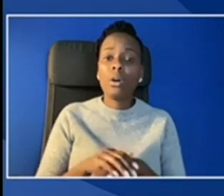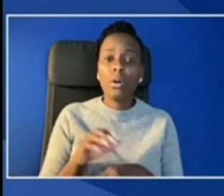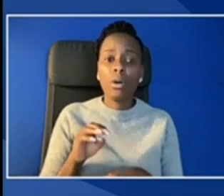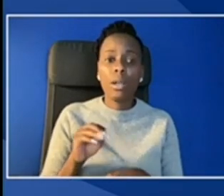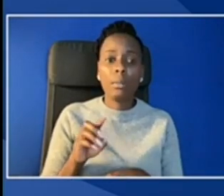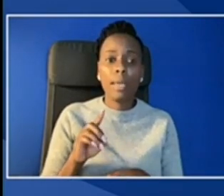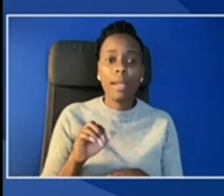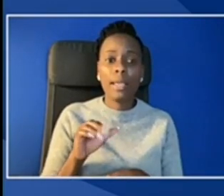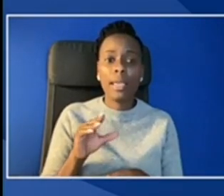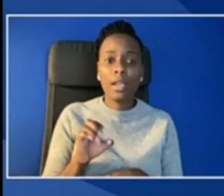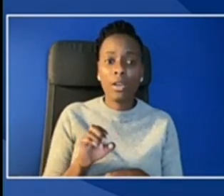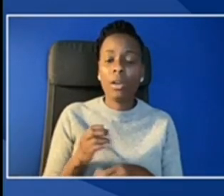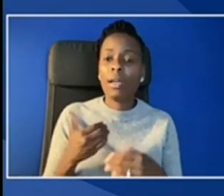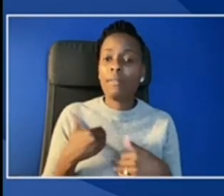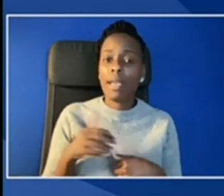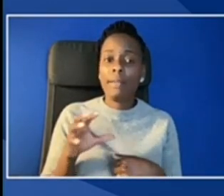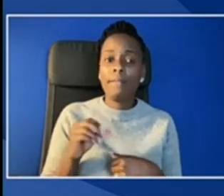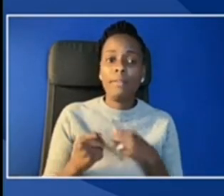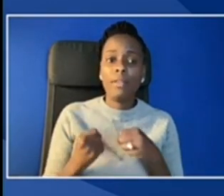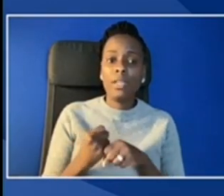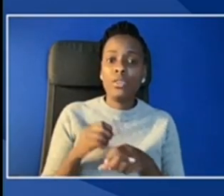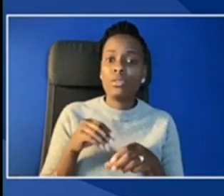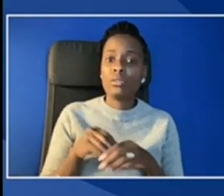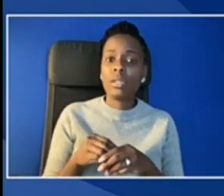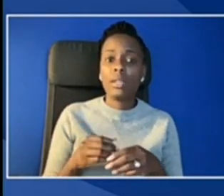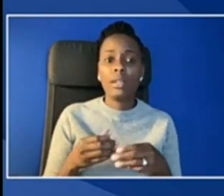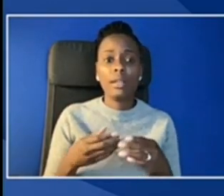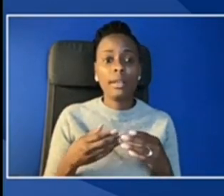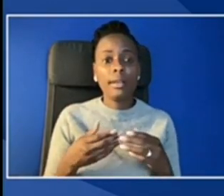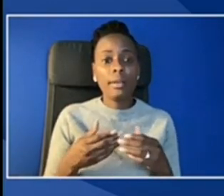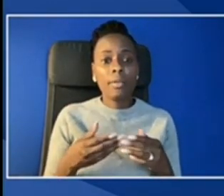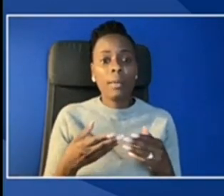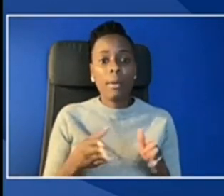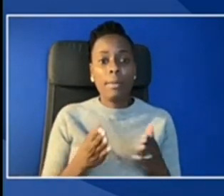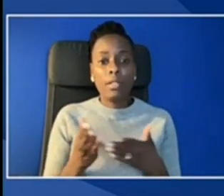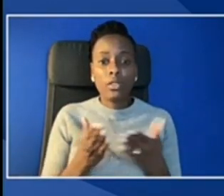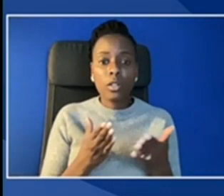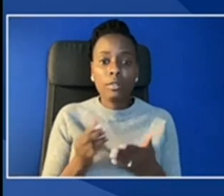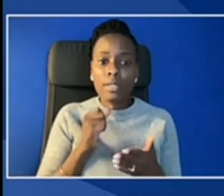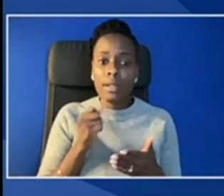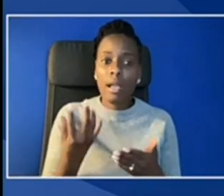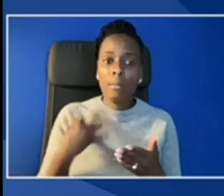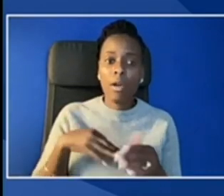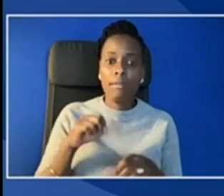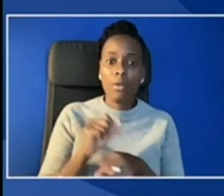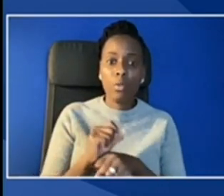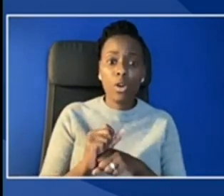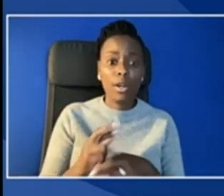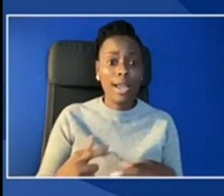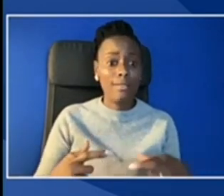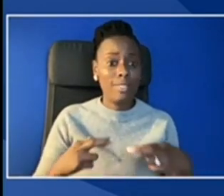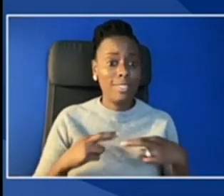to public service and nonprofit work. I finally retired this past May as a charter school principal.